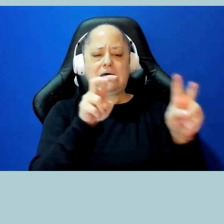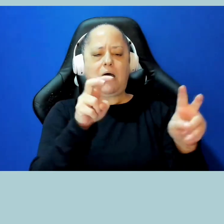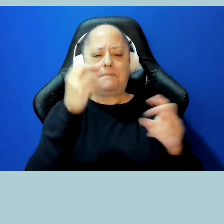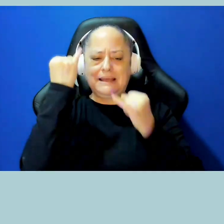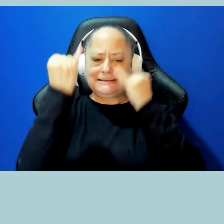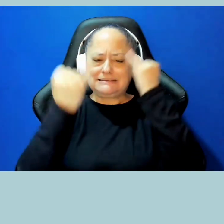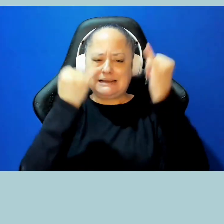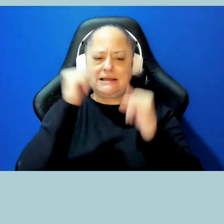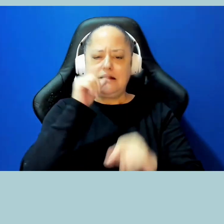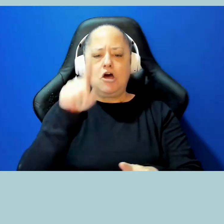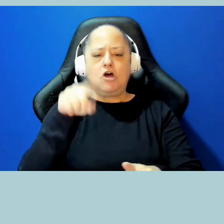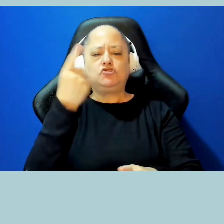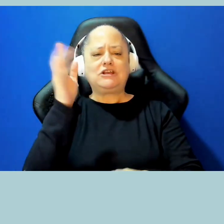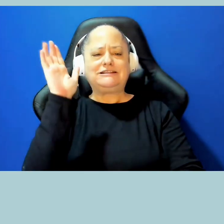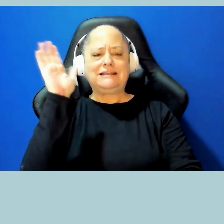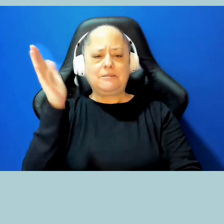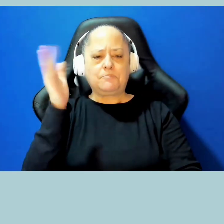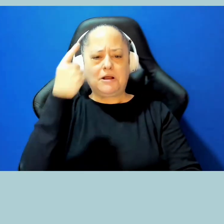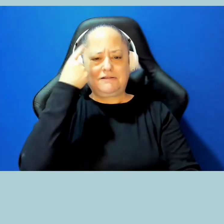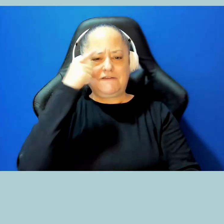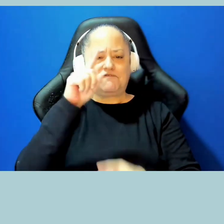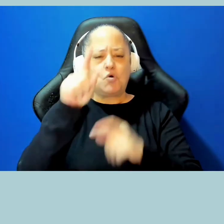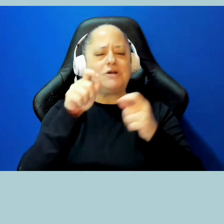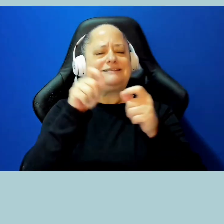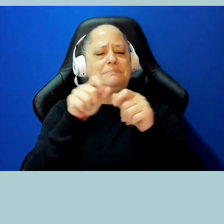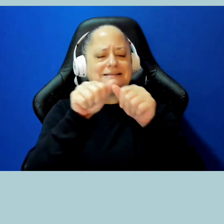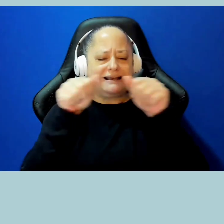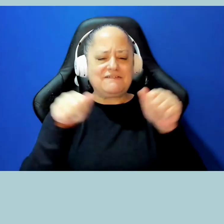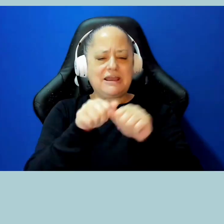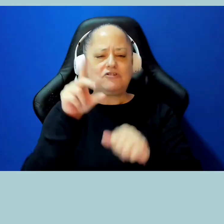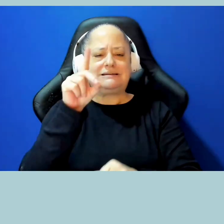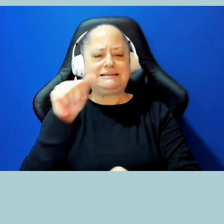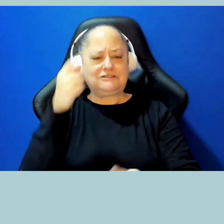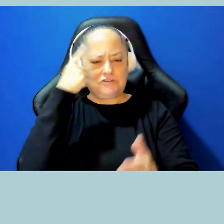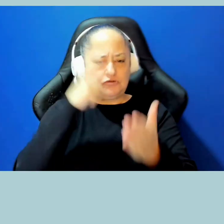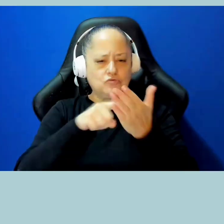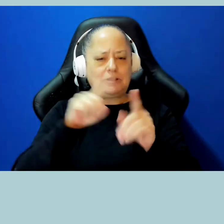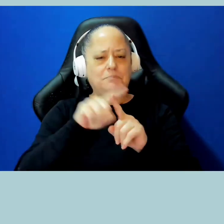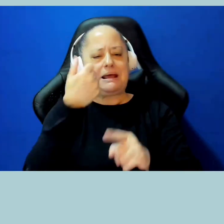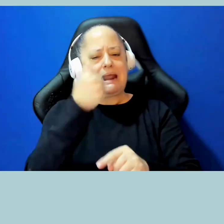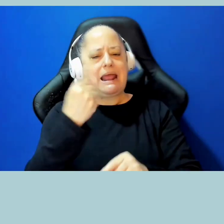the in the presentation for a specific area of disability research but anybody doing biomedical research